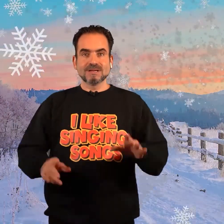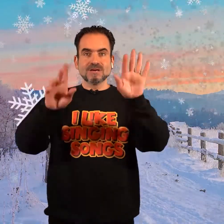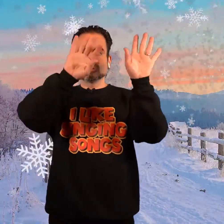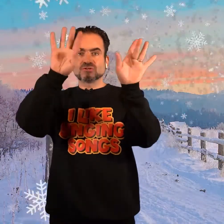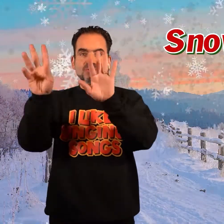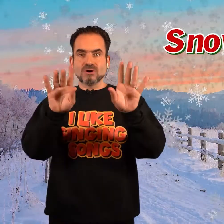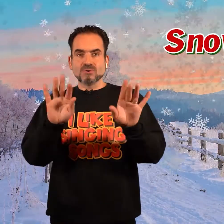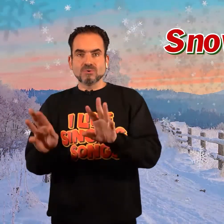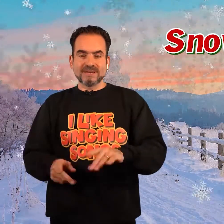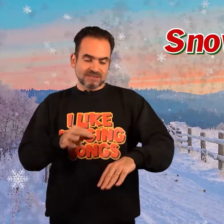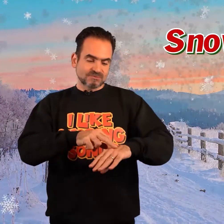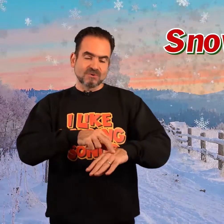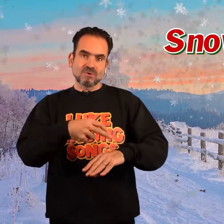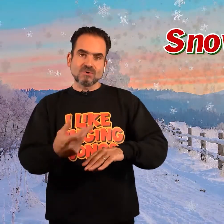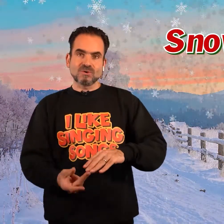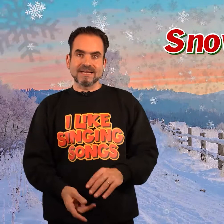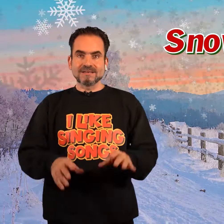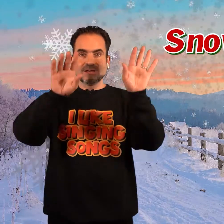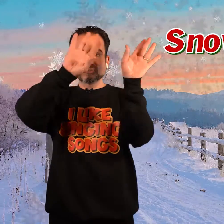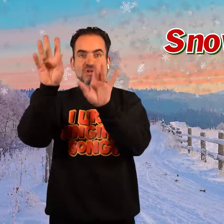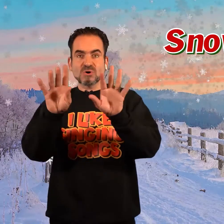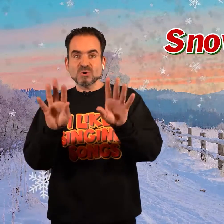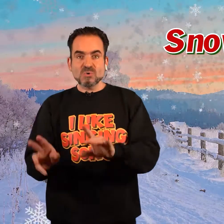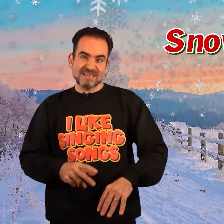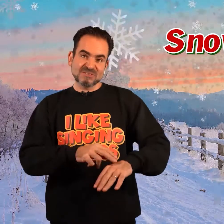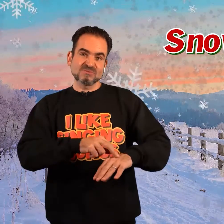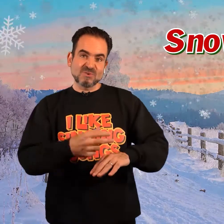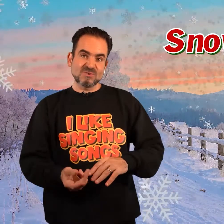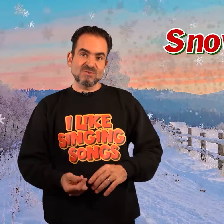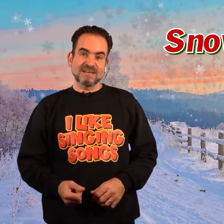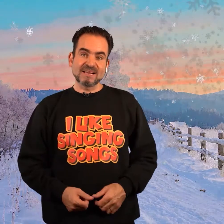Snow is falling